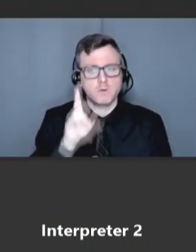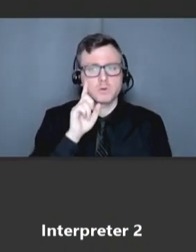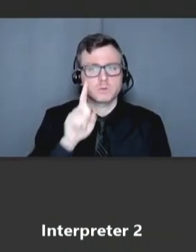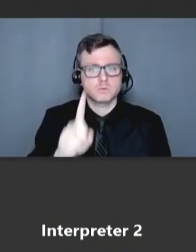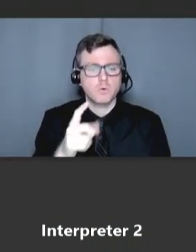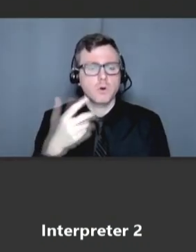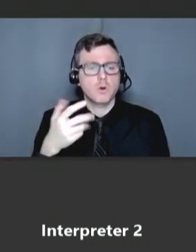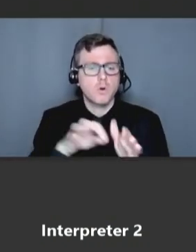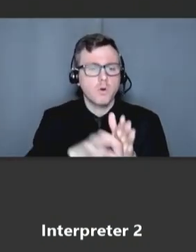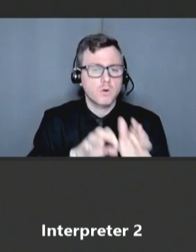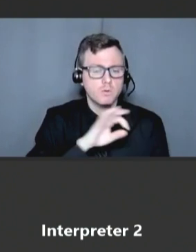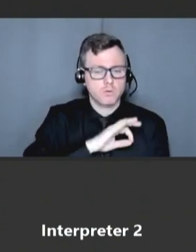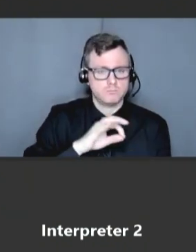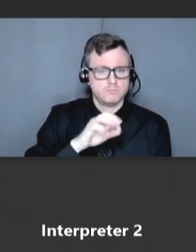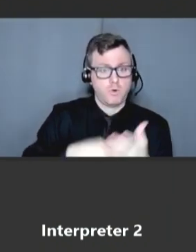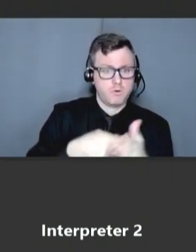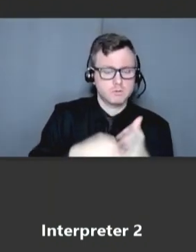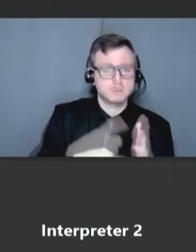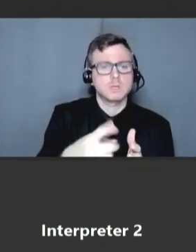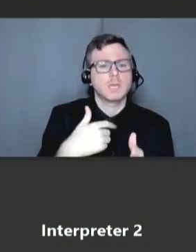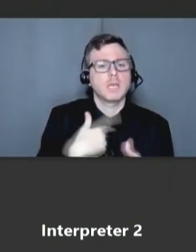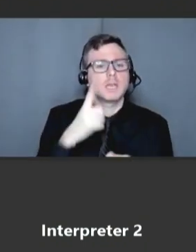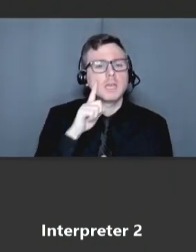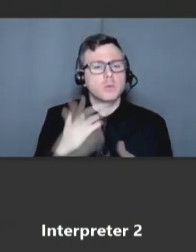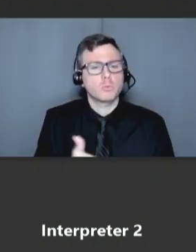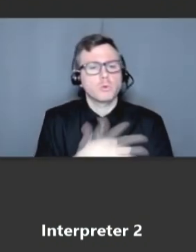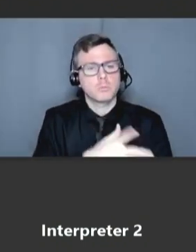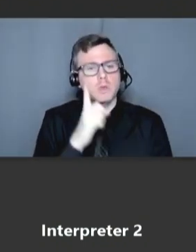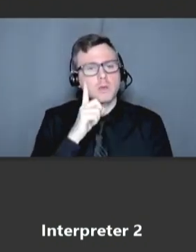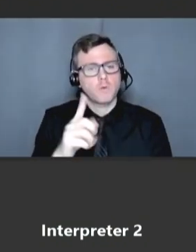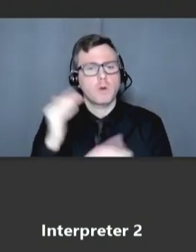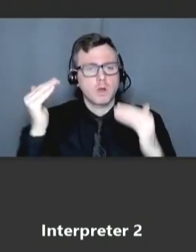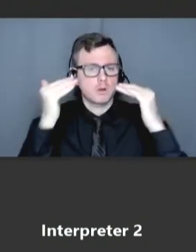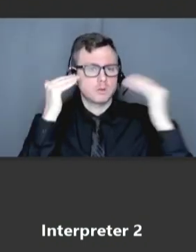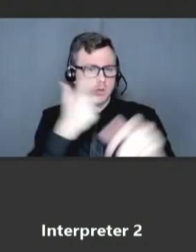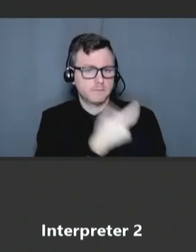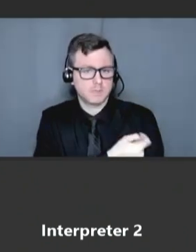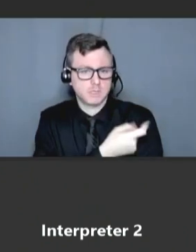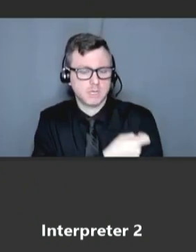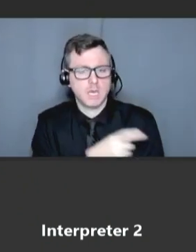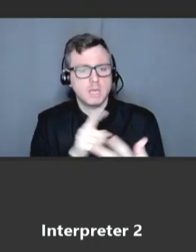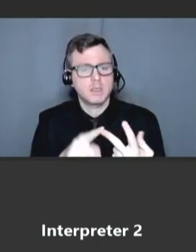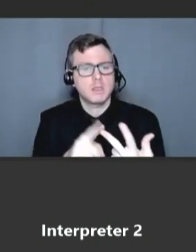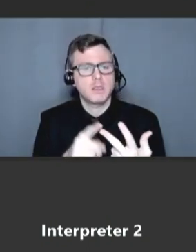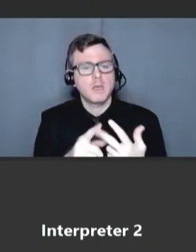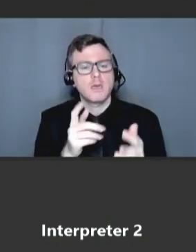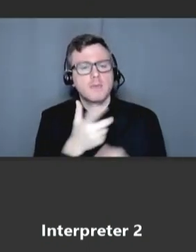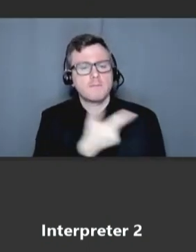and the final presentation will focus on the vaccines federal implementation plan. The day